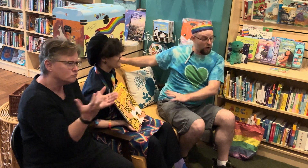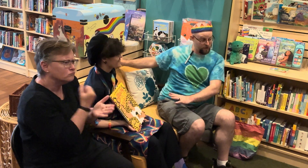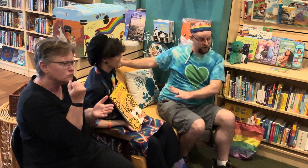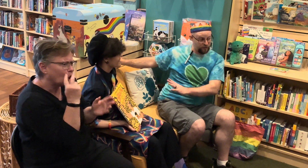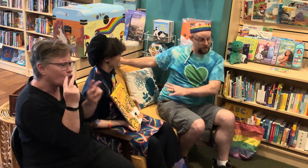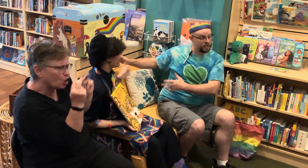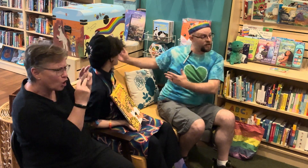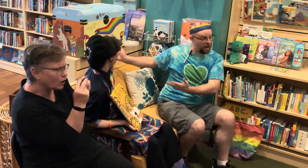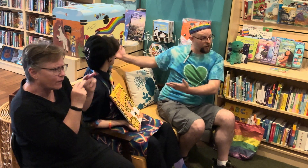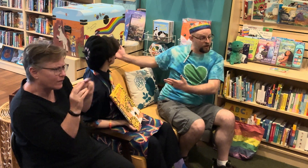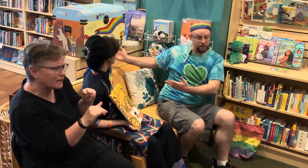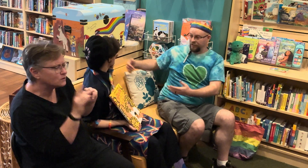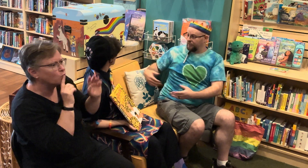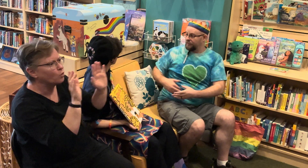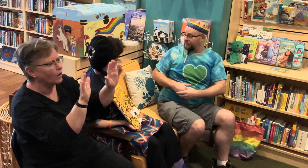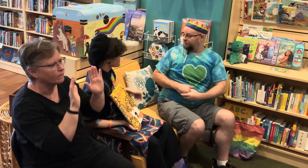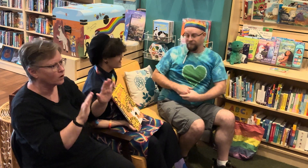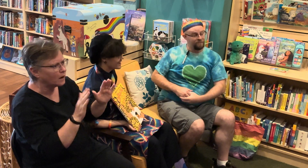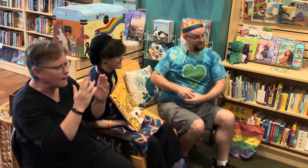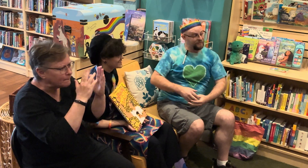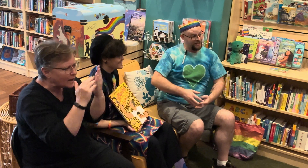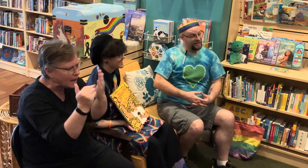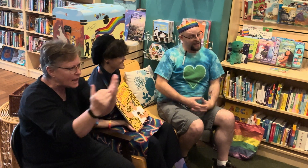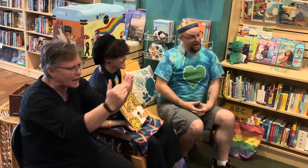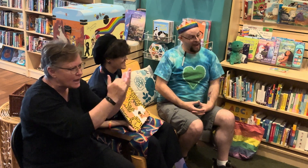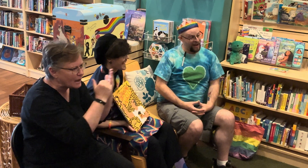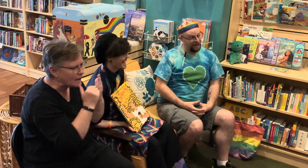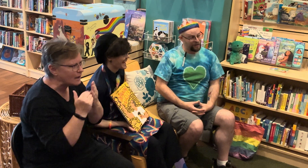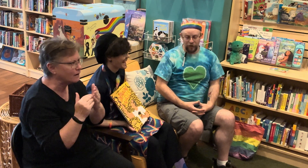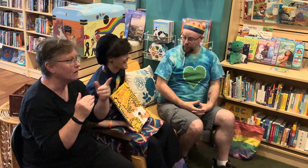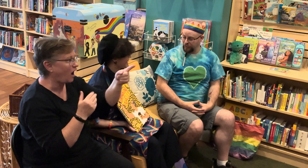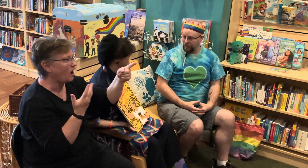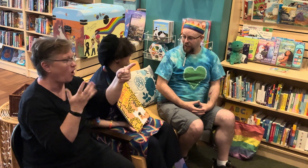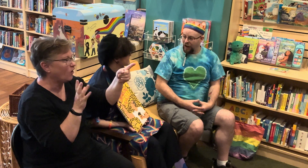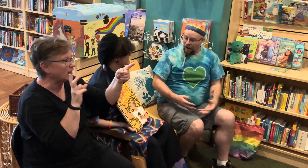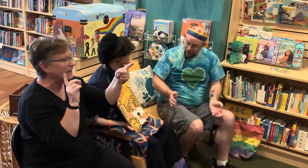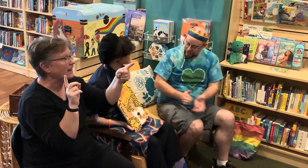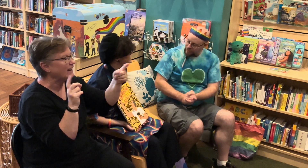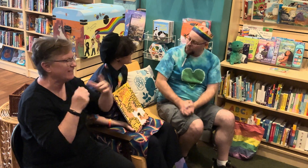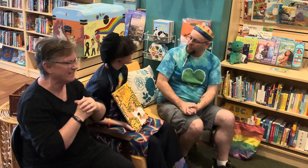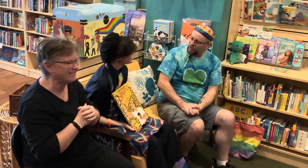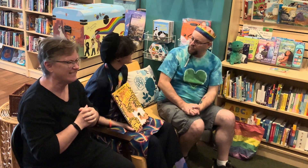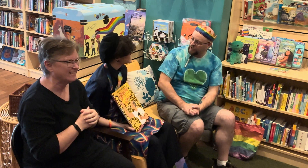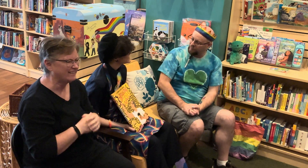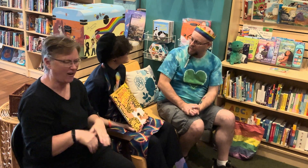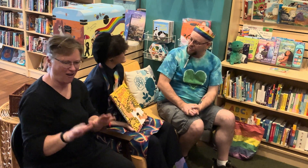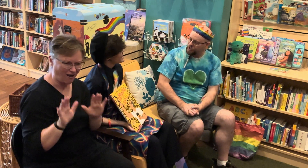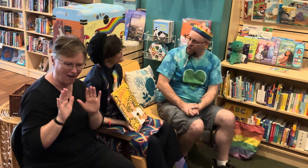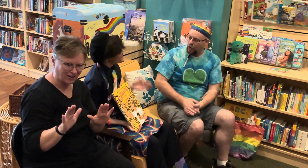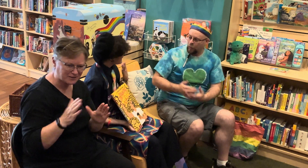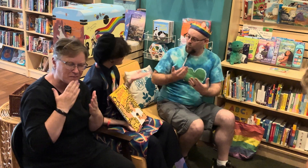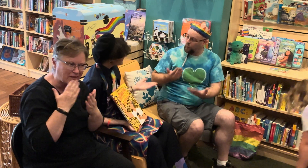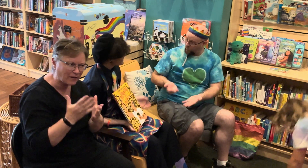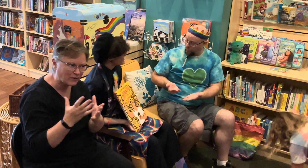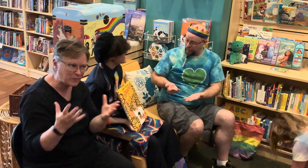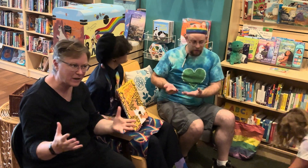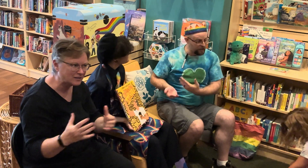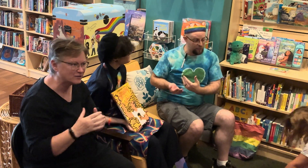wonderful. KAI: It's on all sides as well. AUDIENCE: I know, I've see it already. AARON: Yeah! Cool, awesome! Well, thank you very much. KAI: Thank you! AARON: We are going to